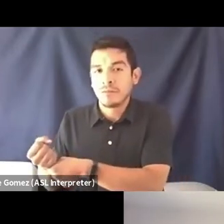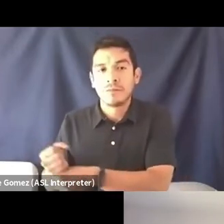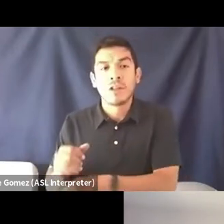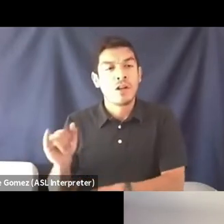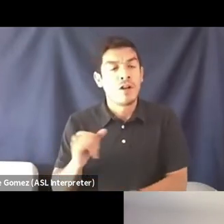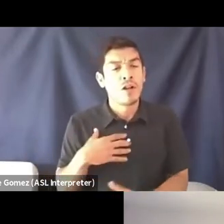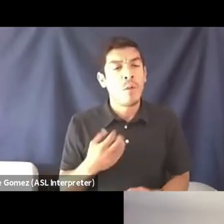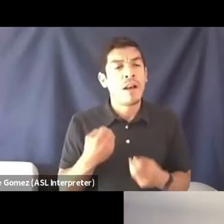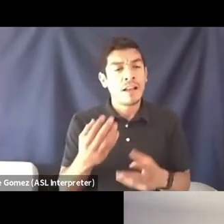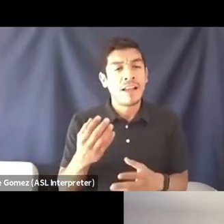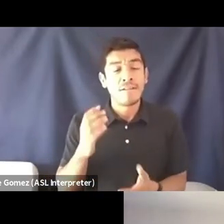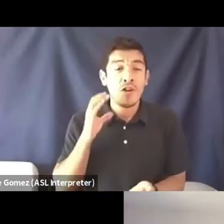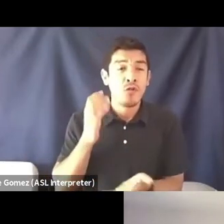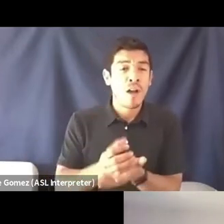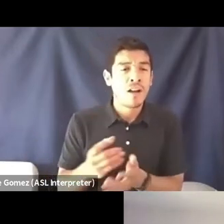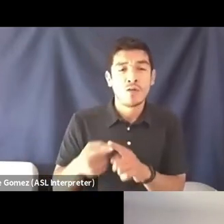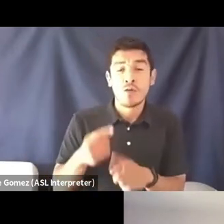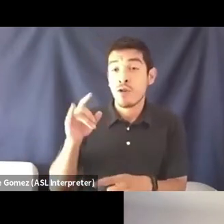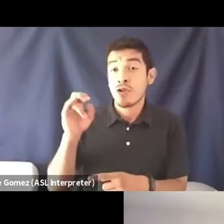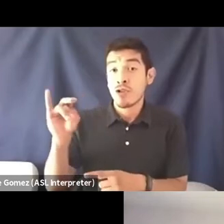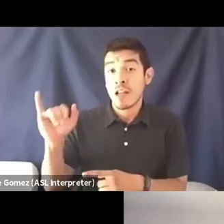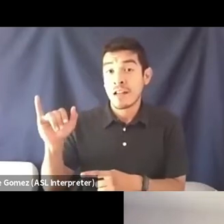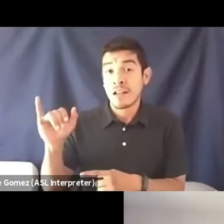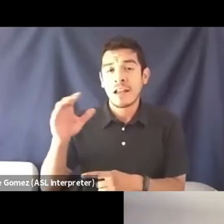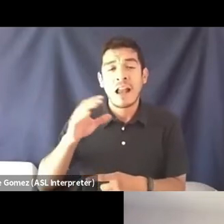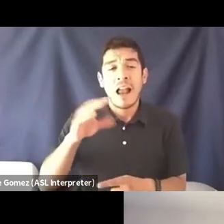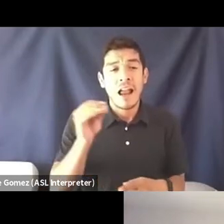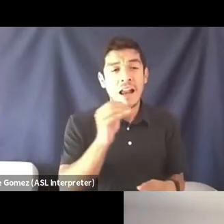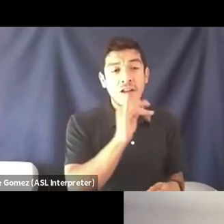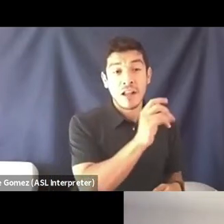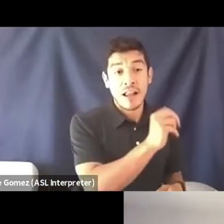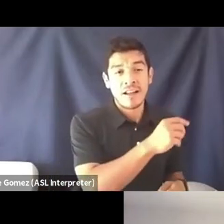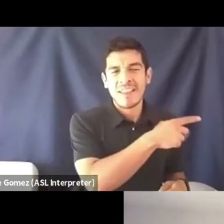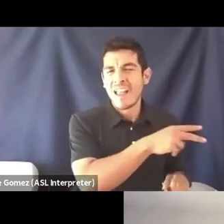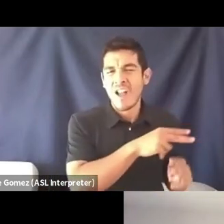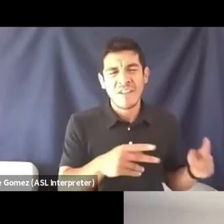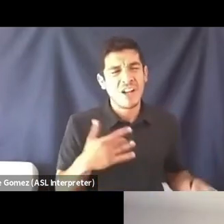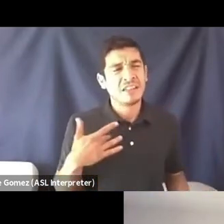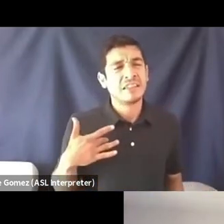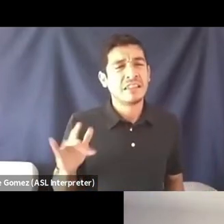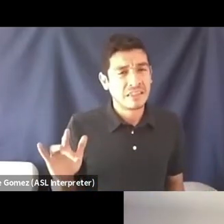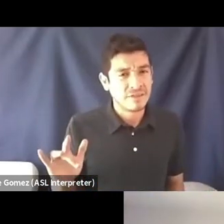to Jenny and Shilin. They were very sensitive and I think that's what